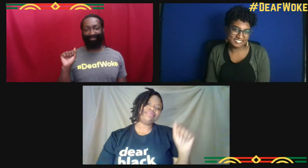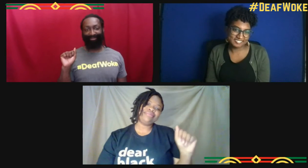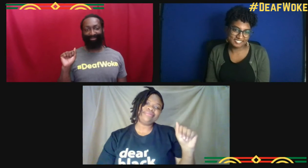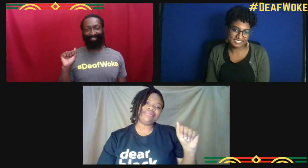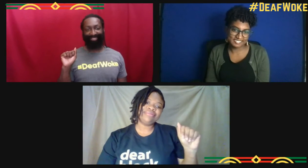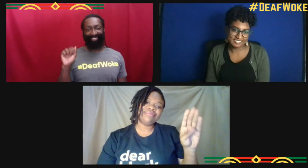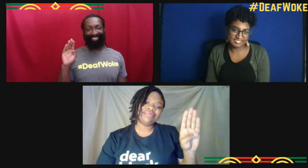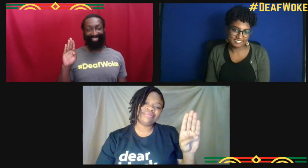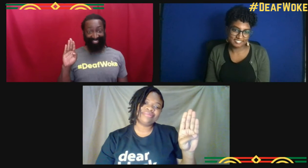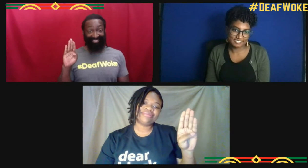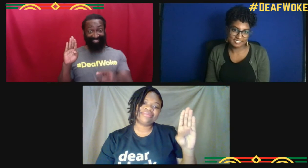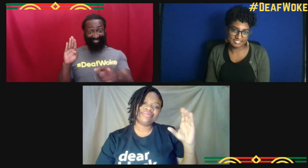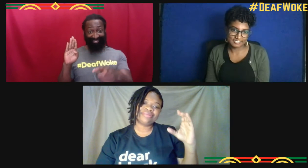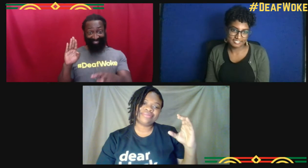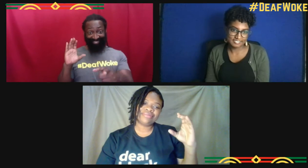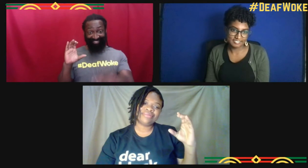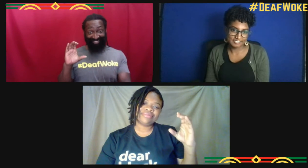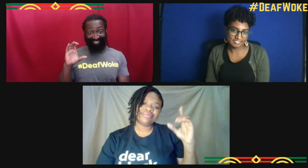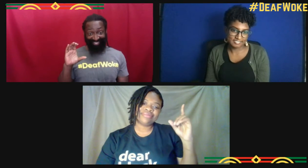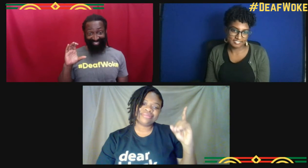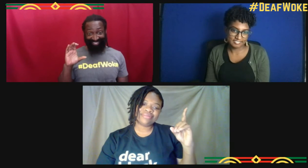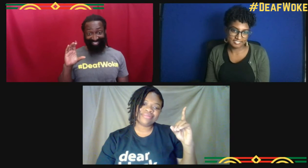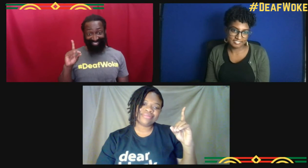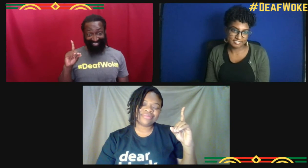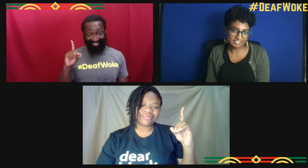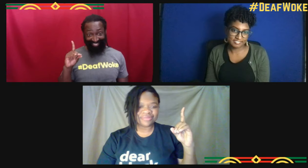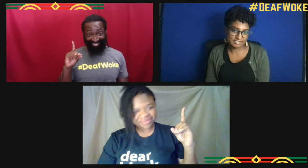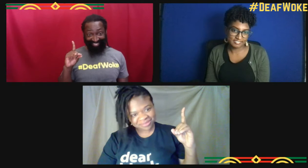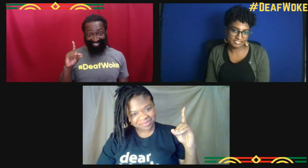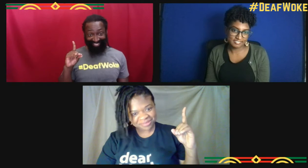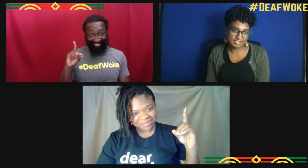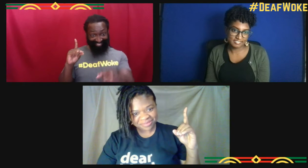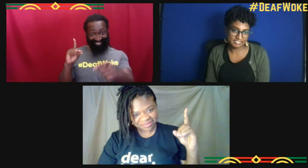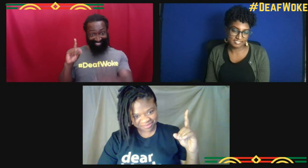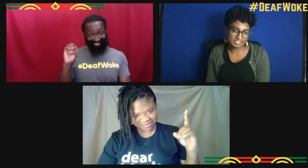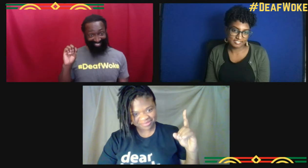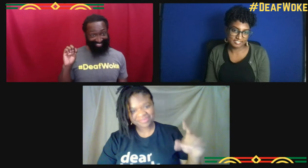A, B, C, D, E, F, G, H, I.